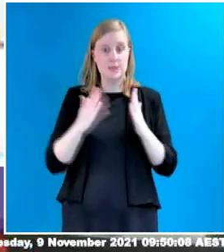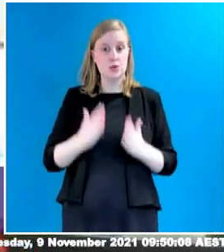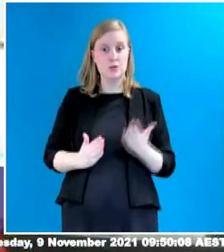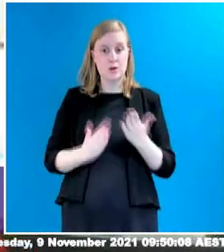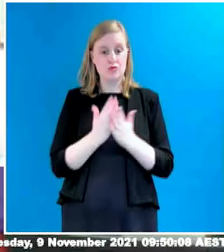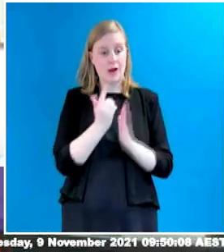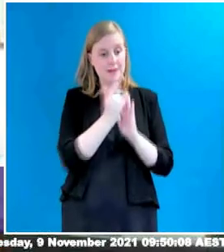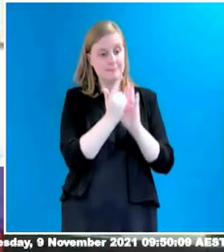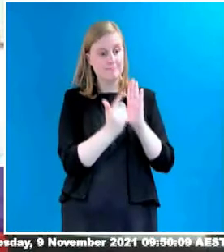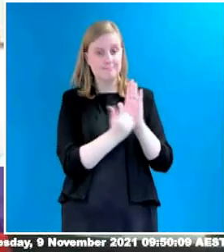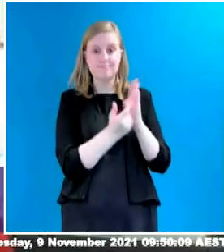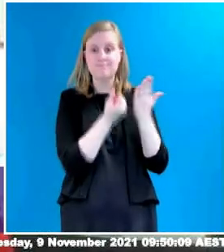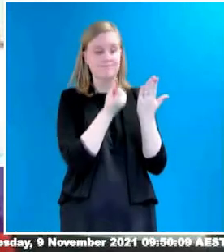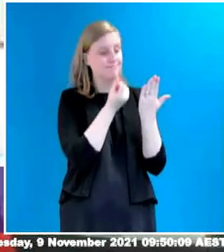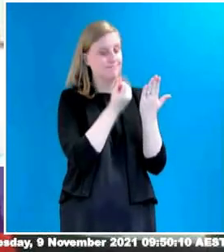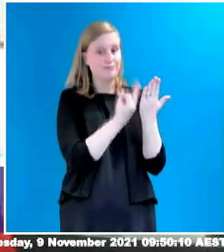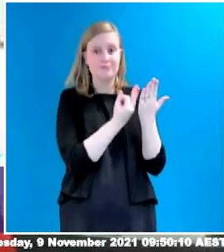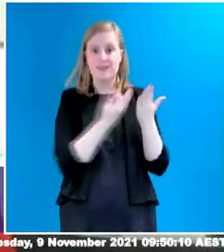was passed in 2004.